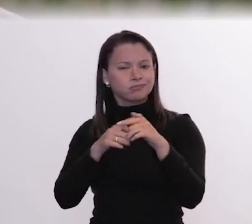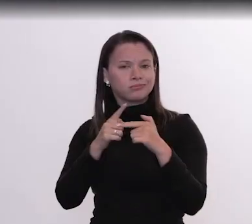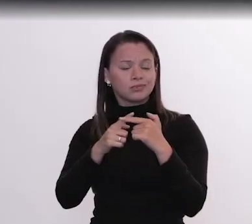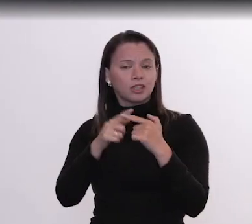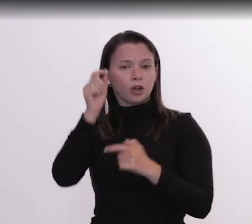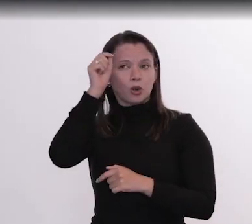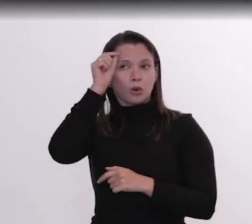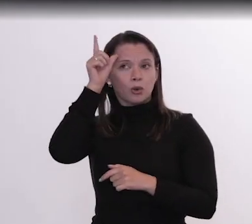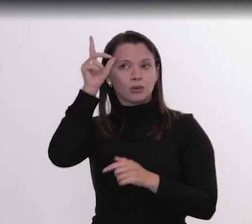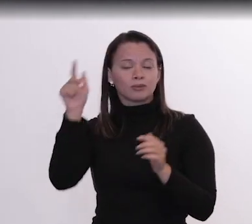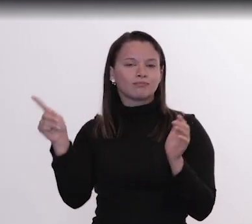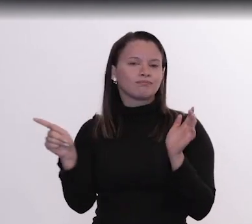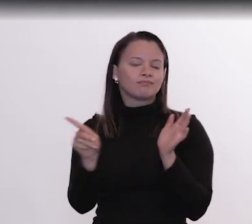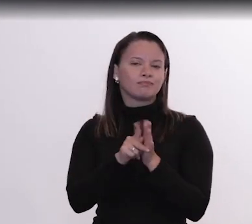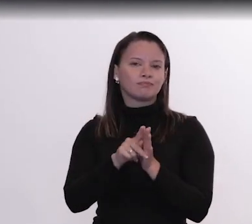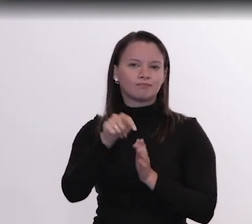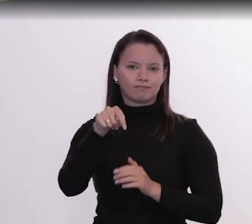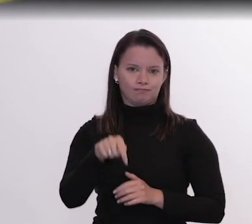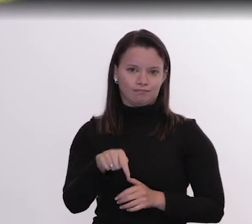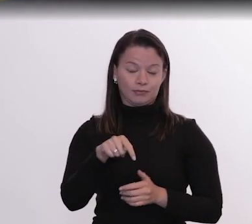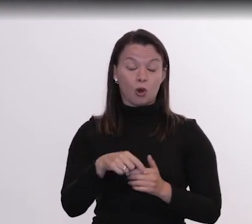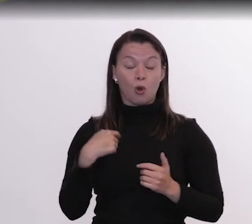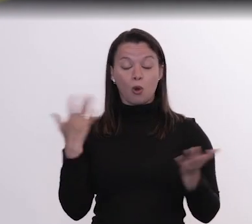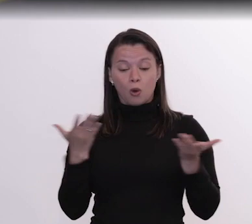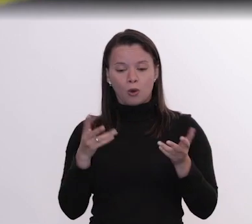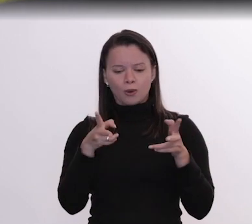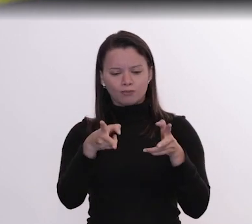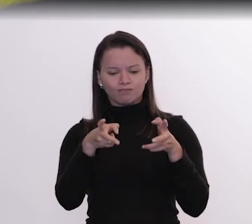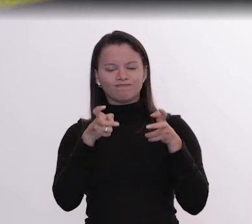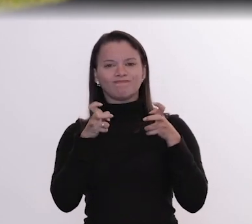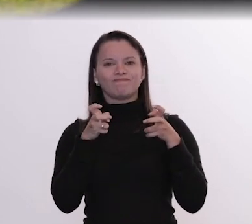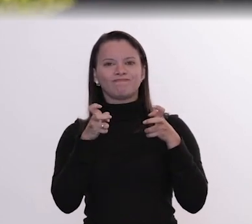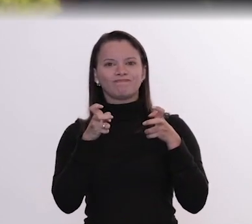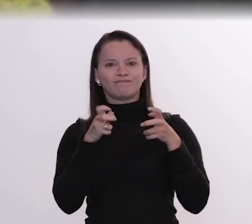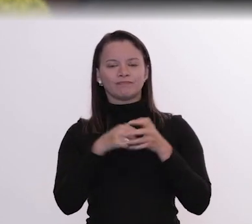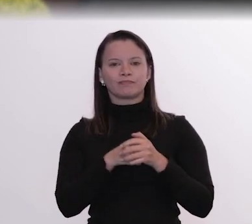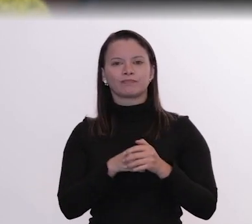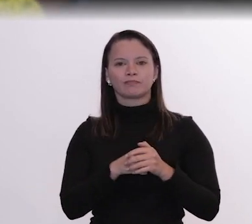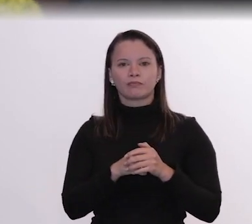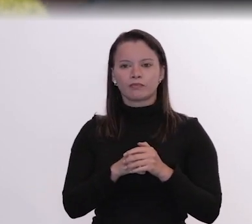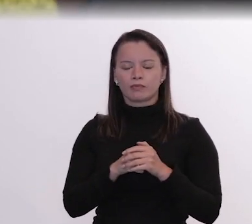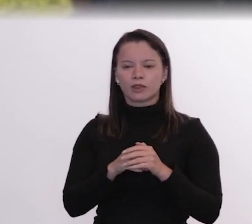Today, I already realize that the key attributes valued even by great real estate launches,